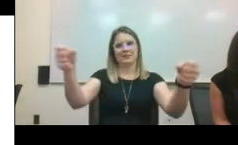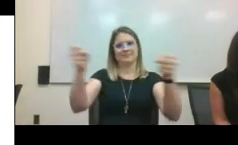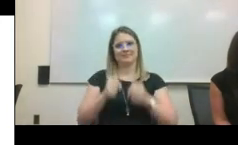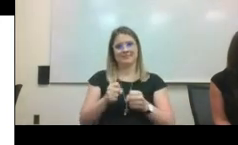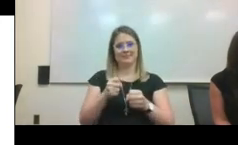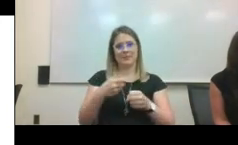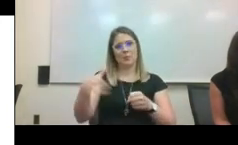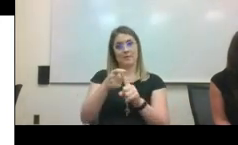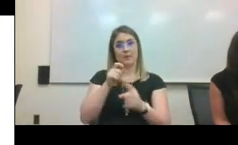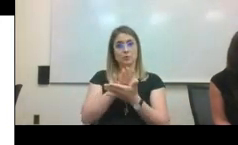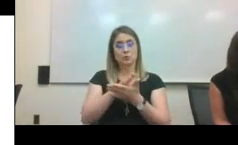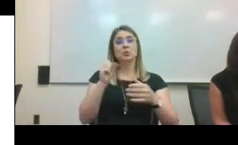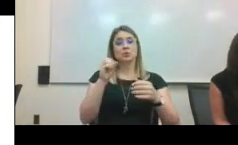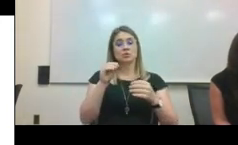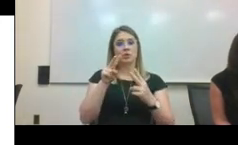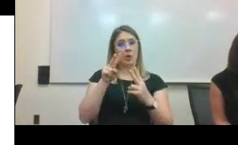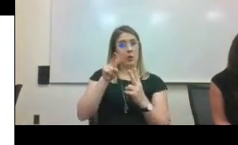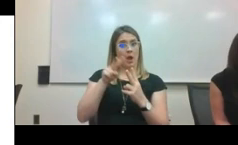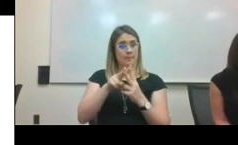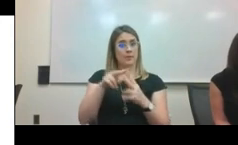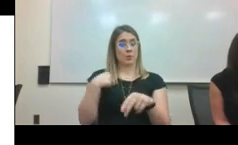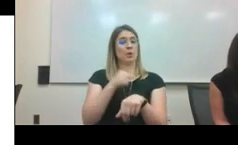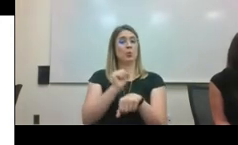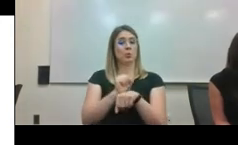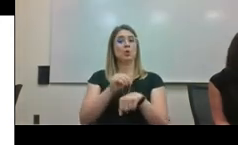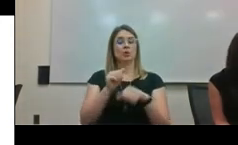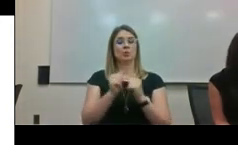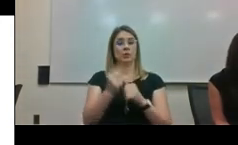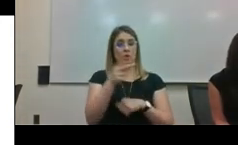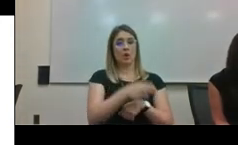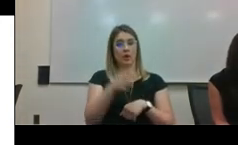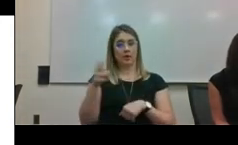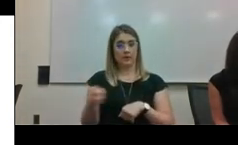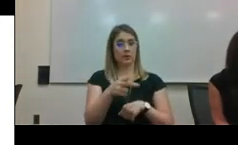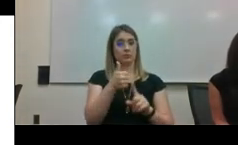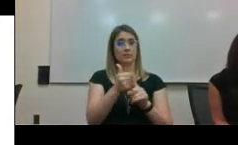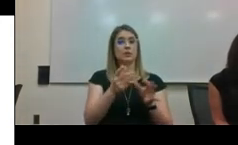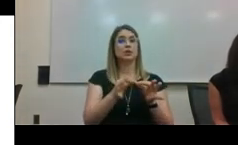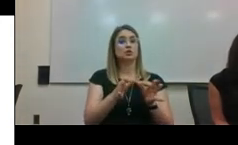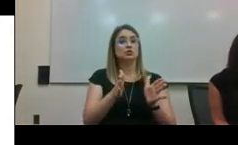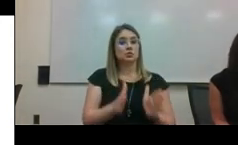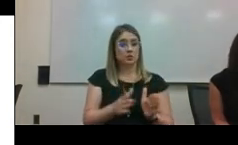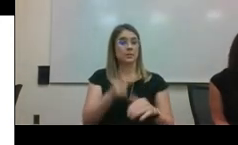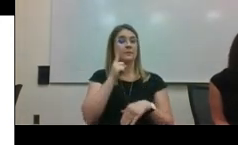but there weren't that many. So, we worked with one person who was hard of hearing and had been an interpreter for students who are deaf at one of the schools,